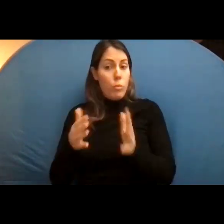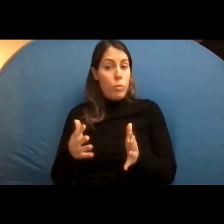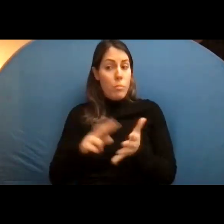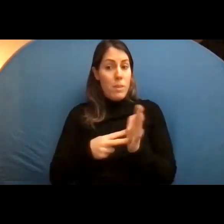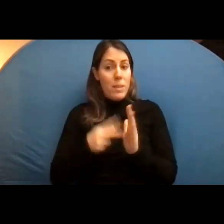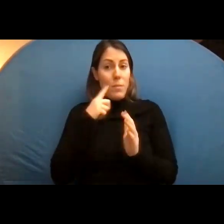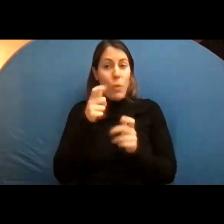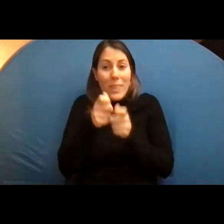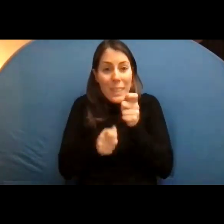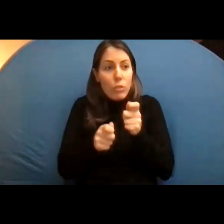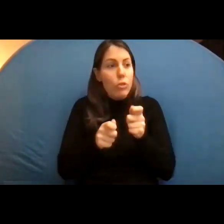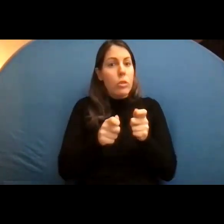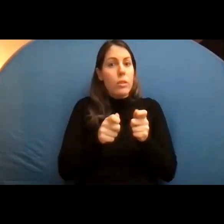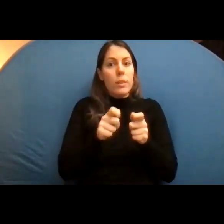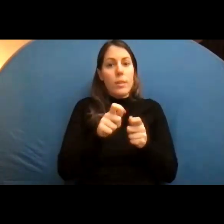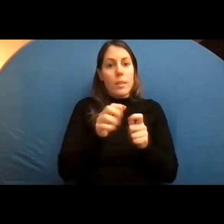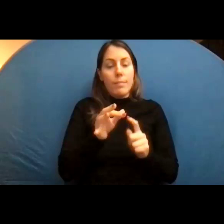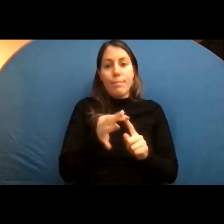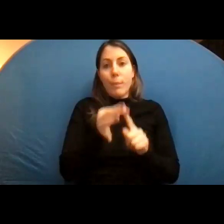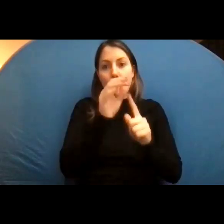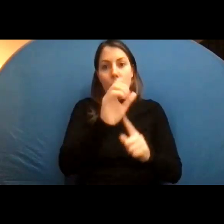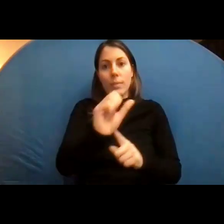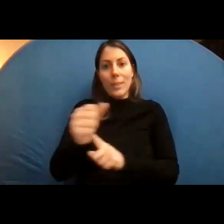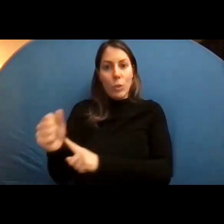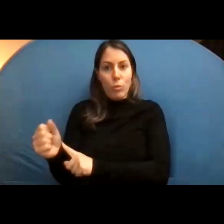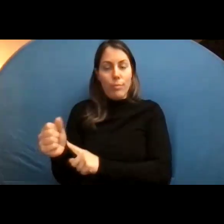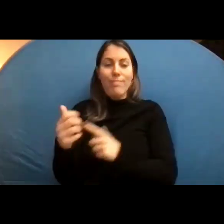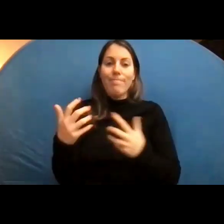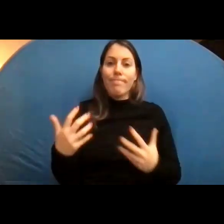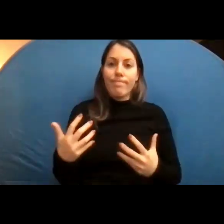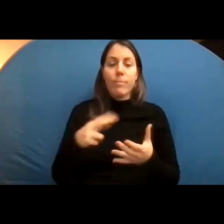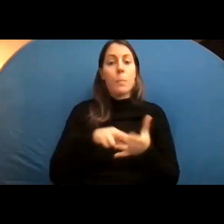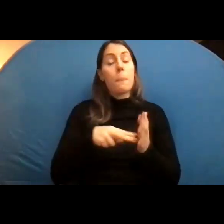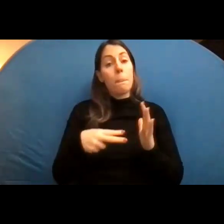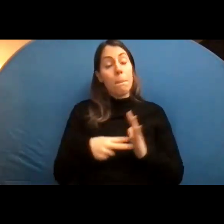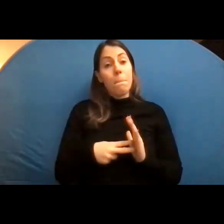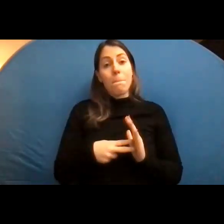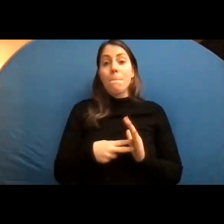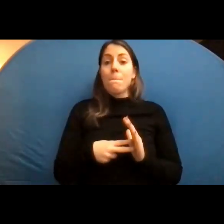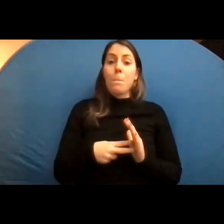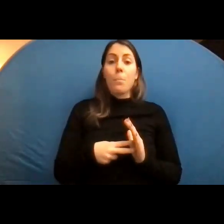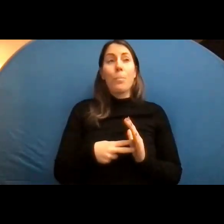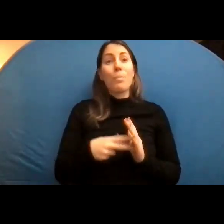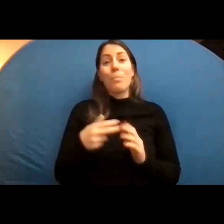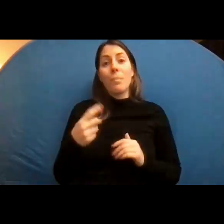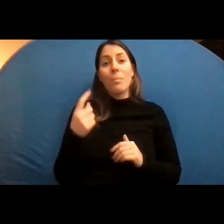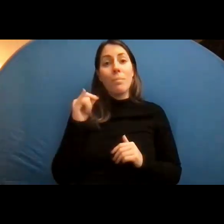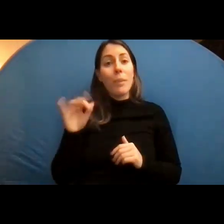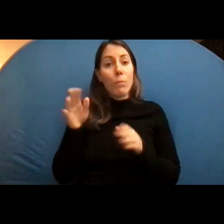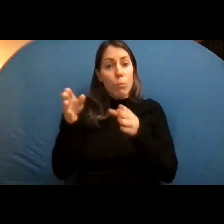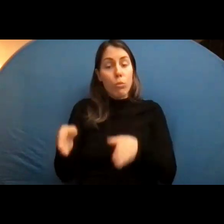particularly qualified interpreter is in every particular setting. So that